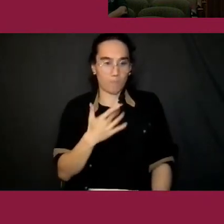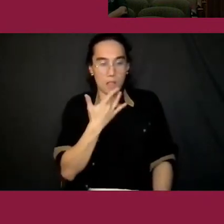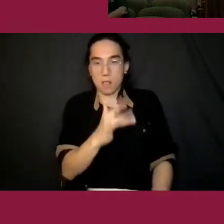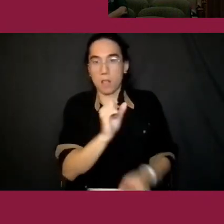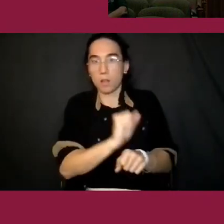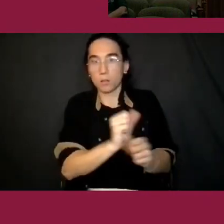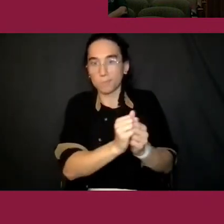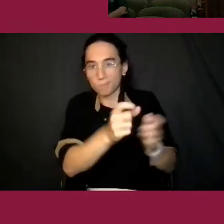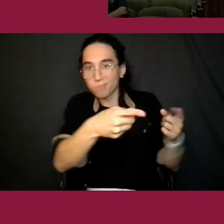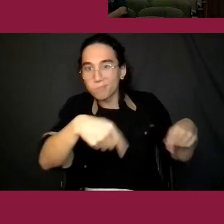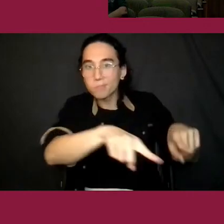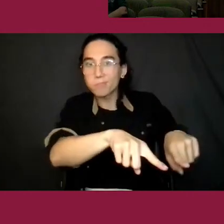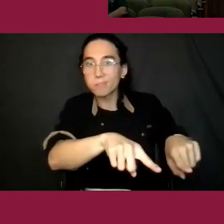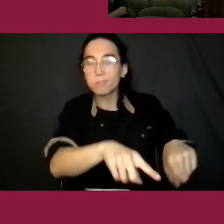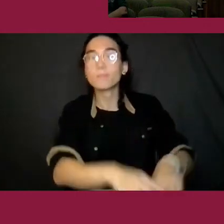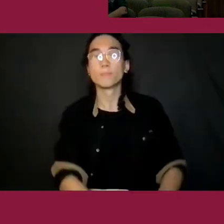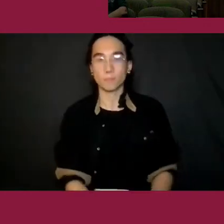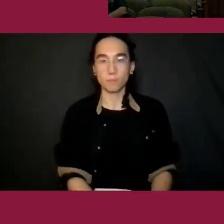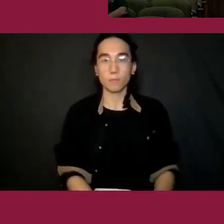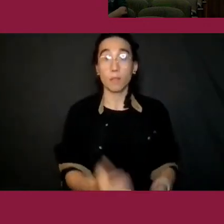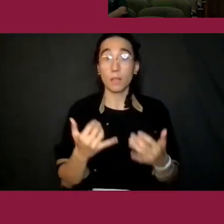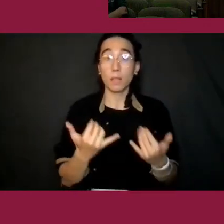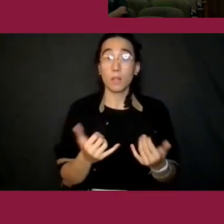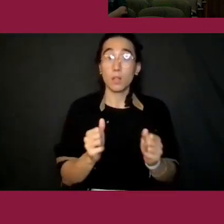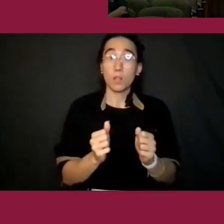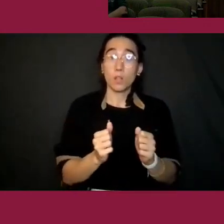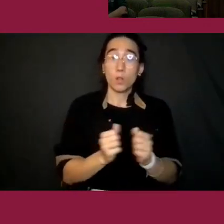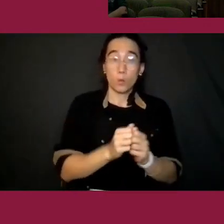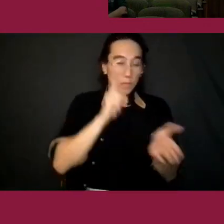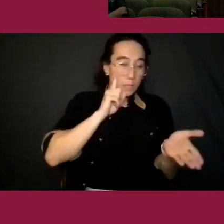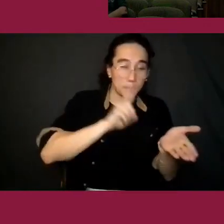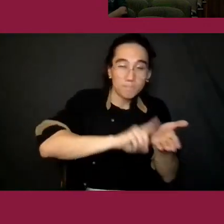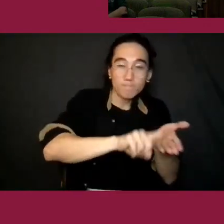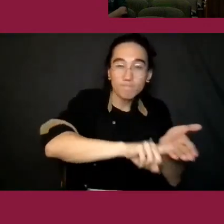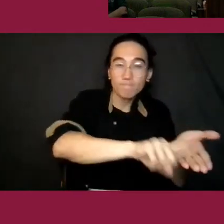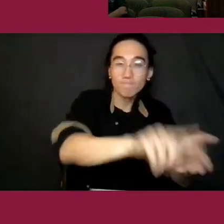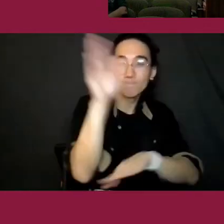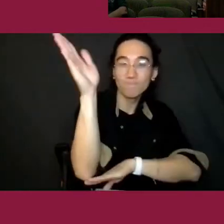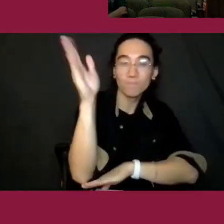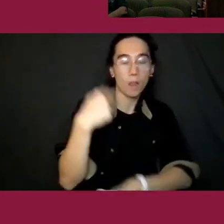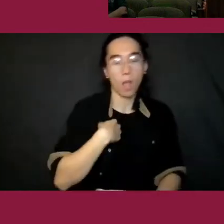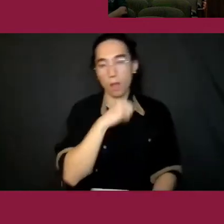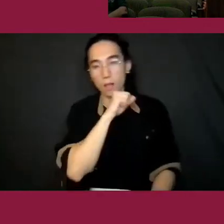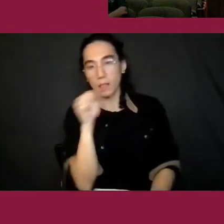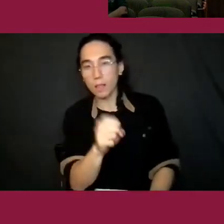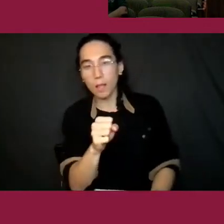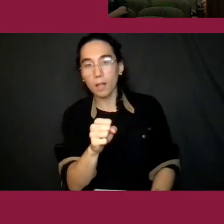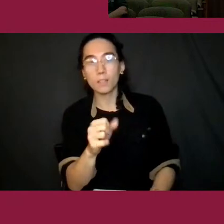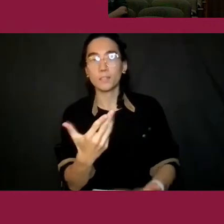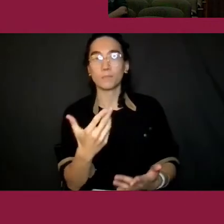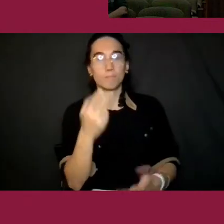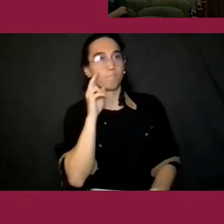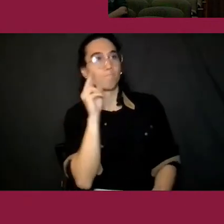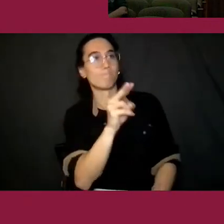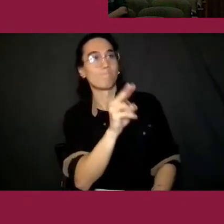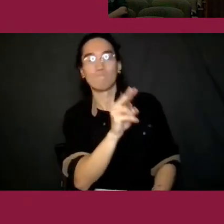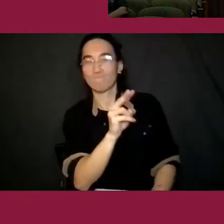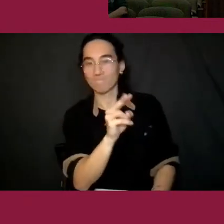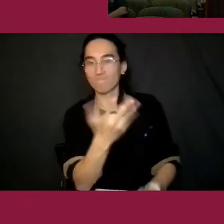Um, the sabbatical presentations, I have to say I love when we get to hear those, because those of us who are not in the classroom